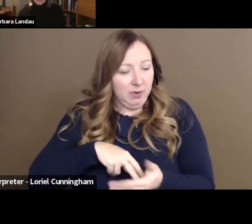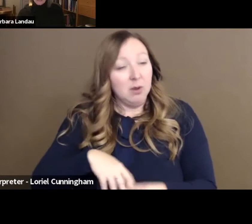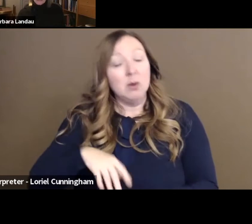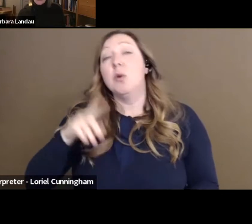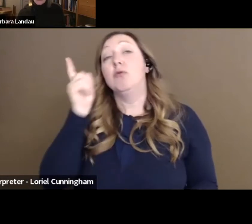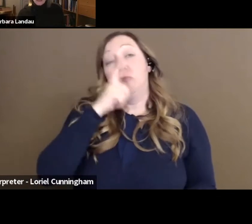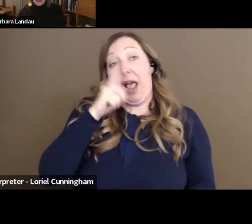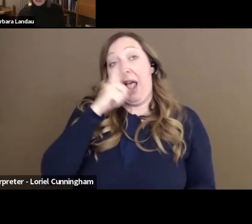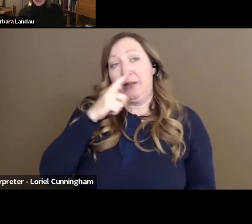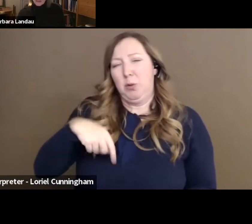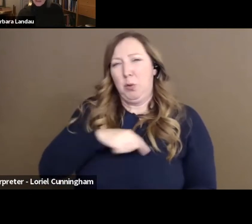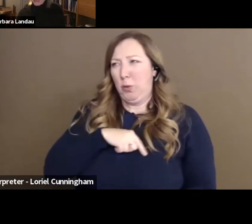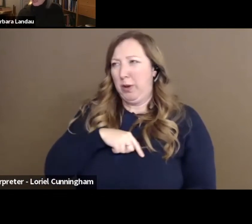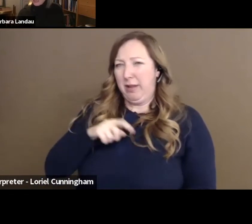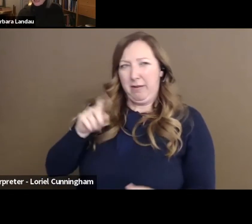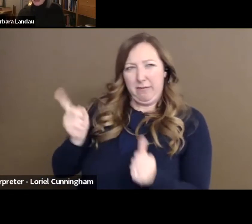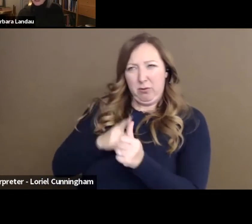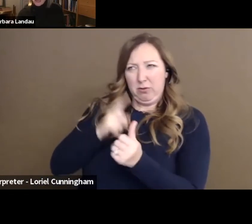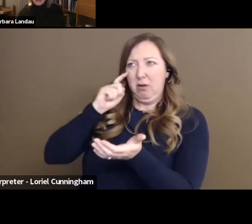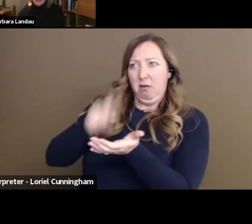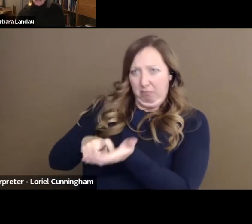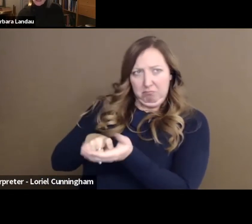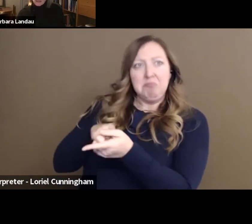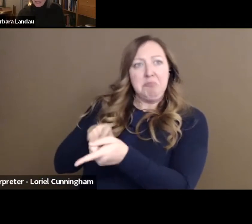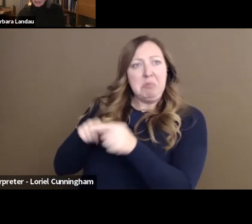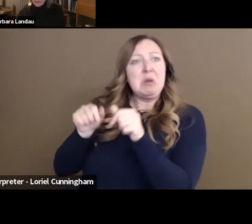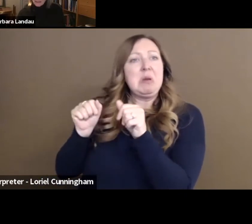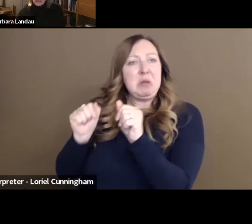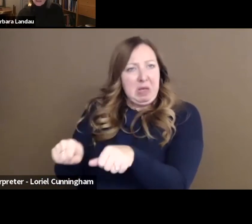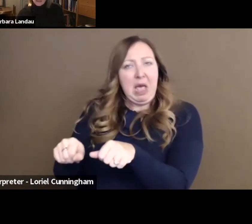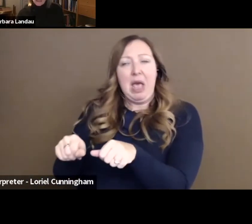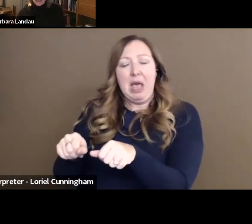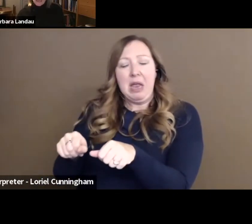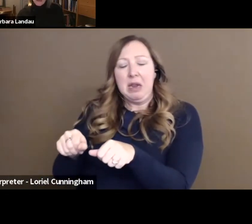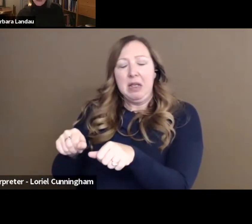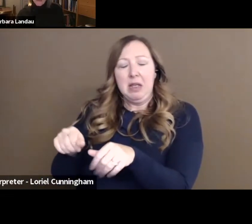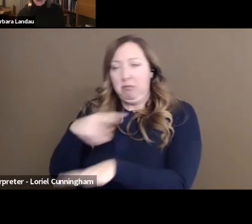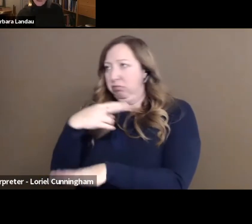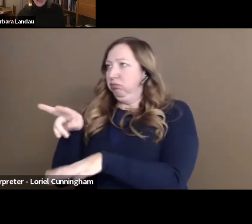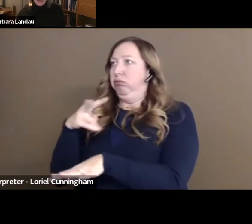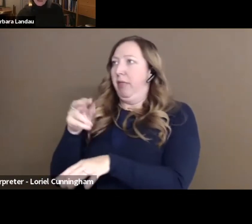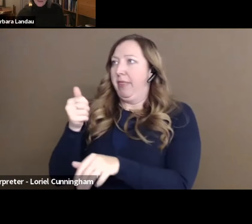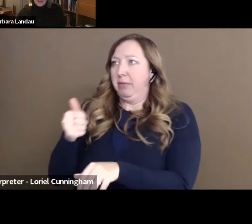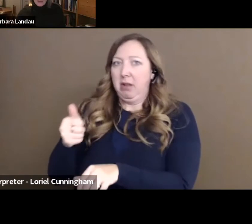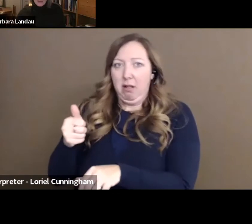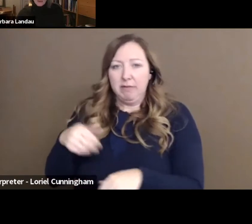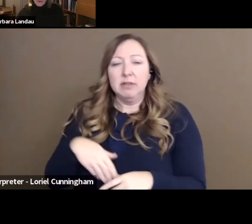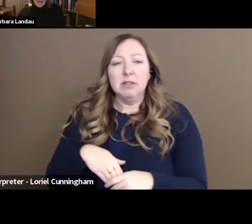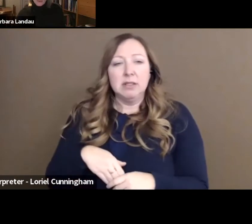and uh by changing galaska galistel